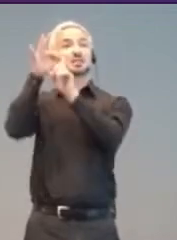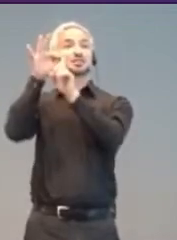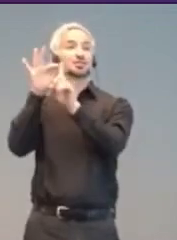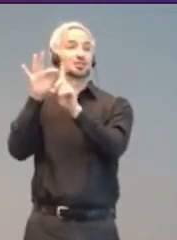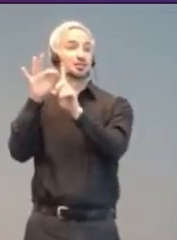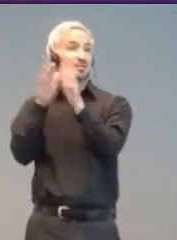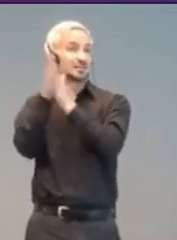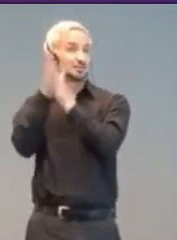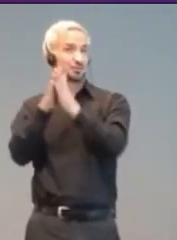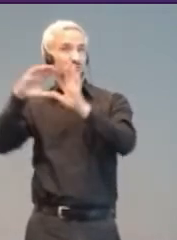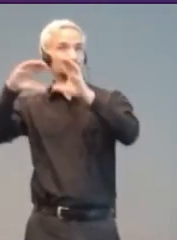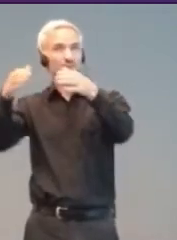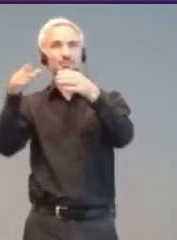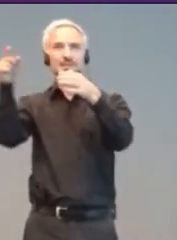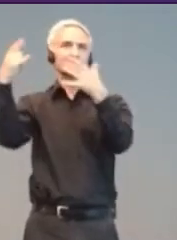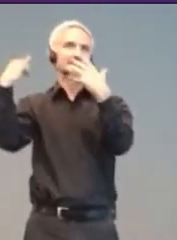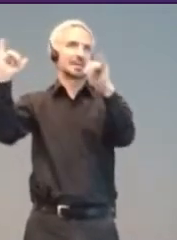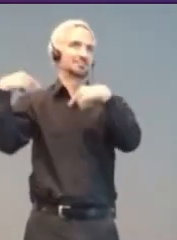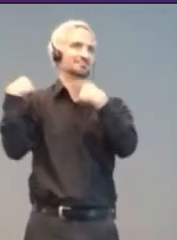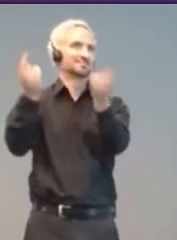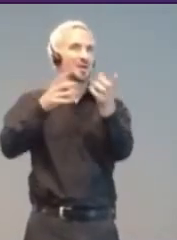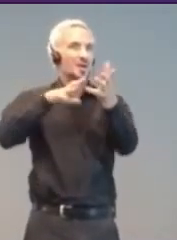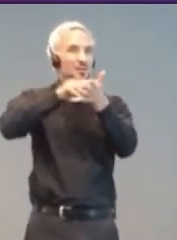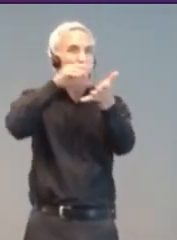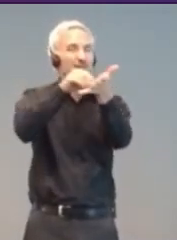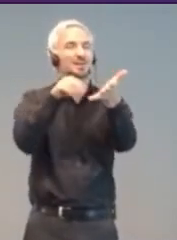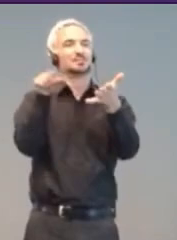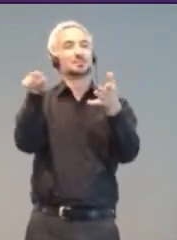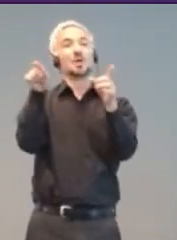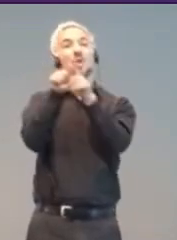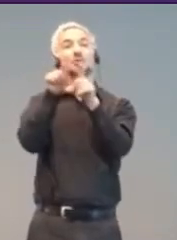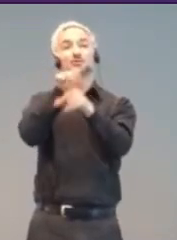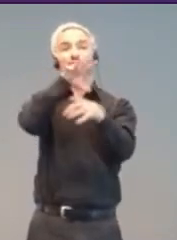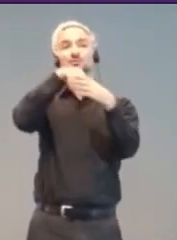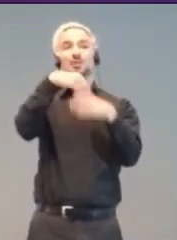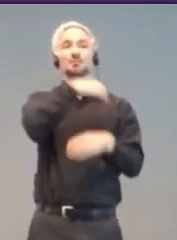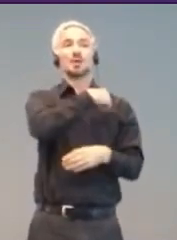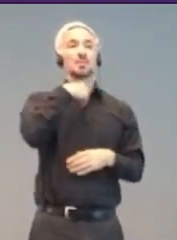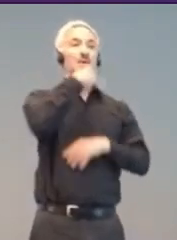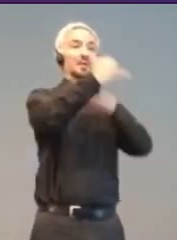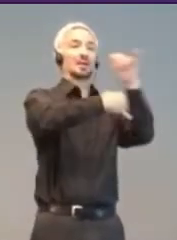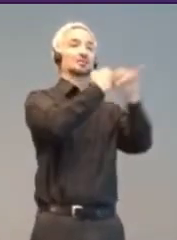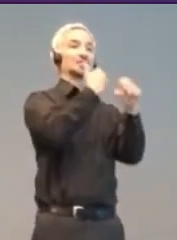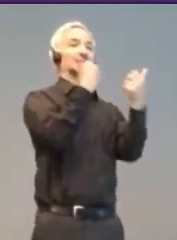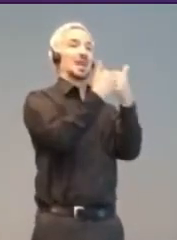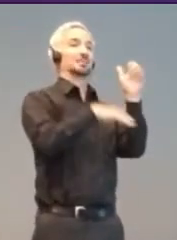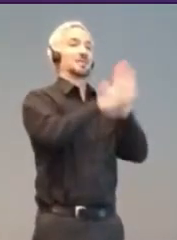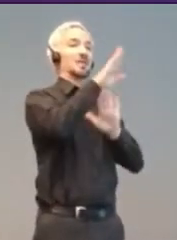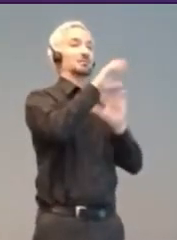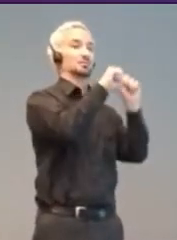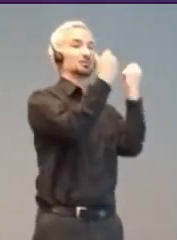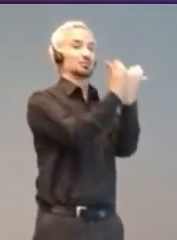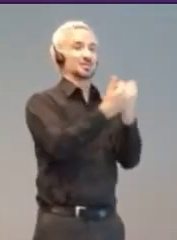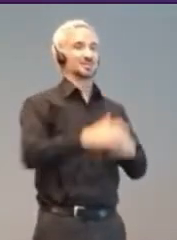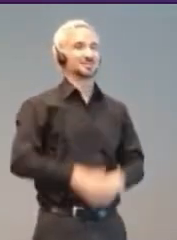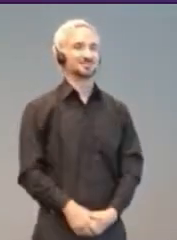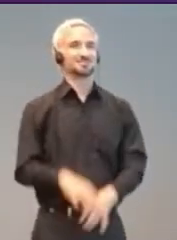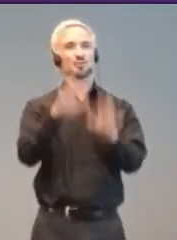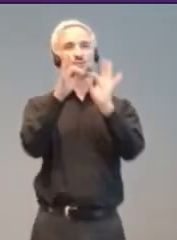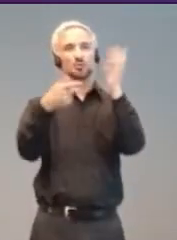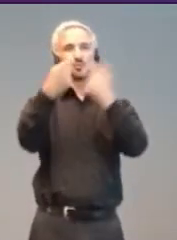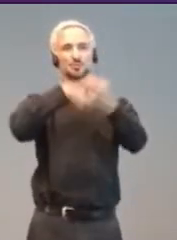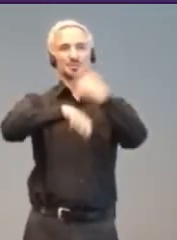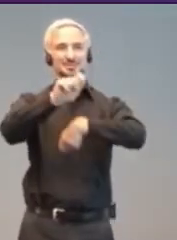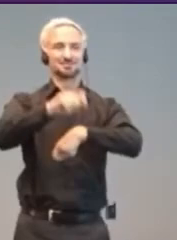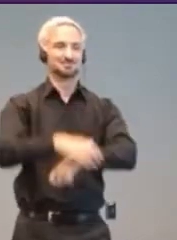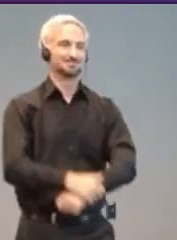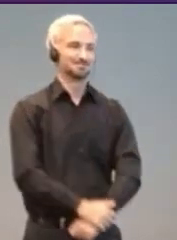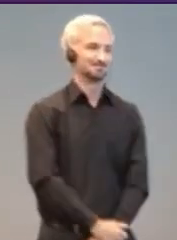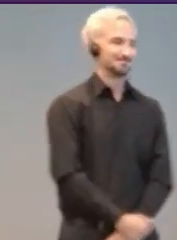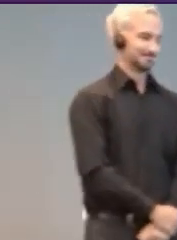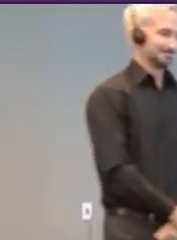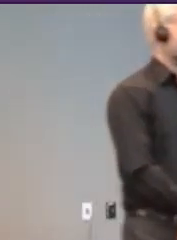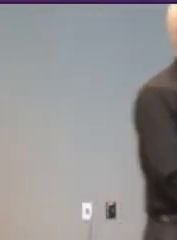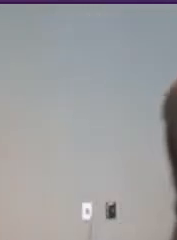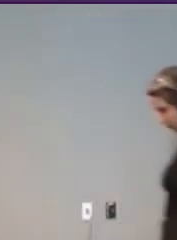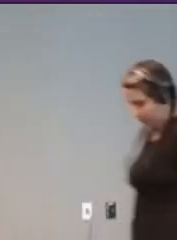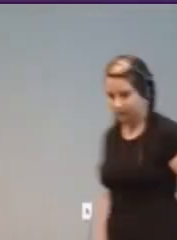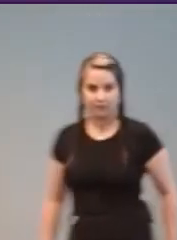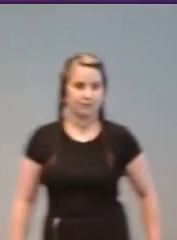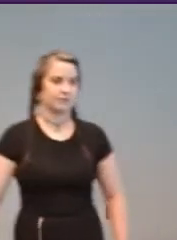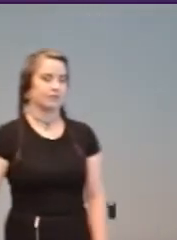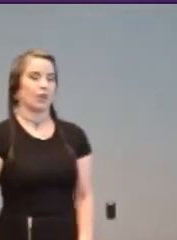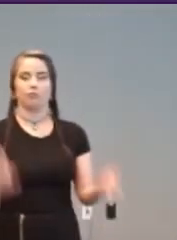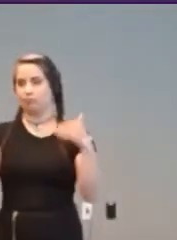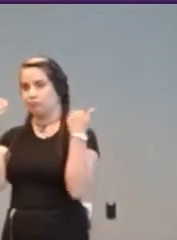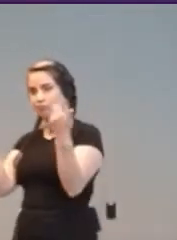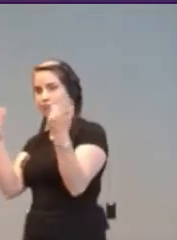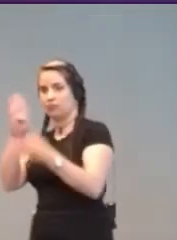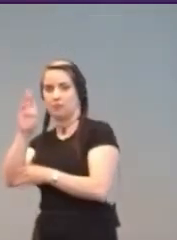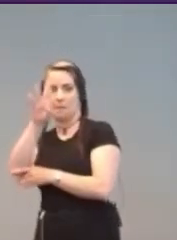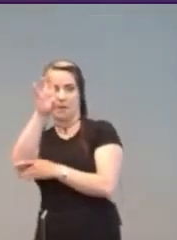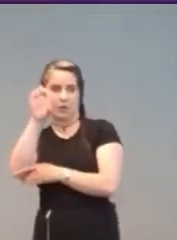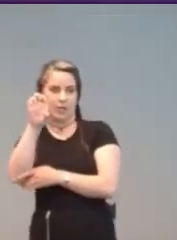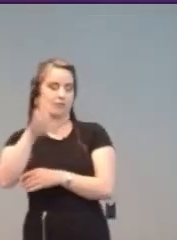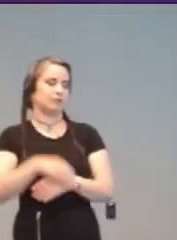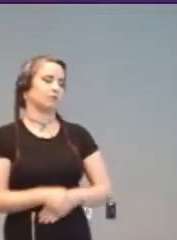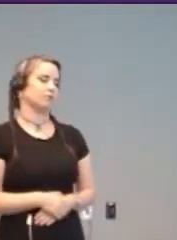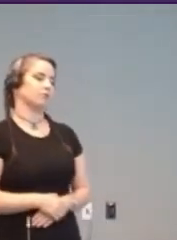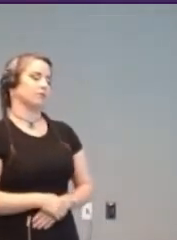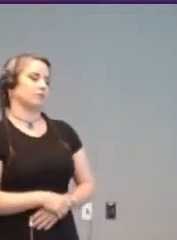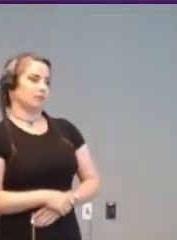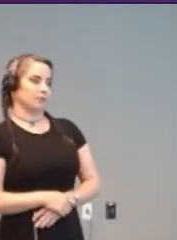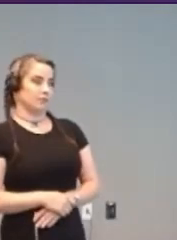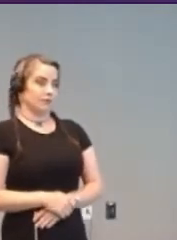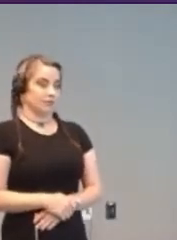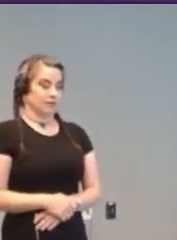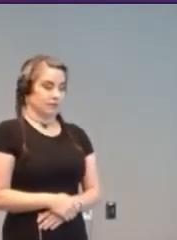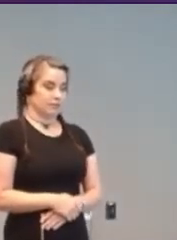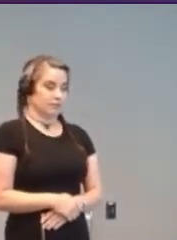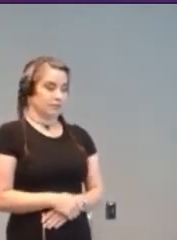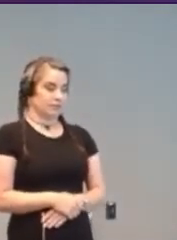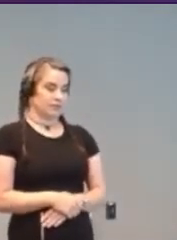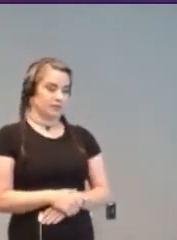[he also works part-time for the gaming charity SpecialEffect]. So, go ahead Barrie.